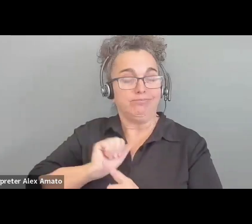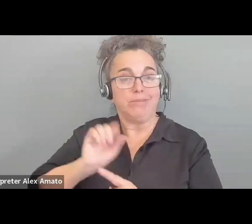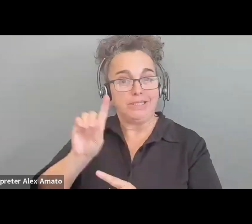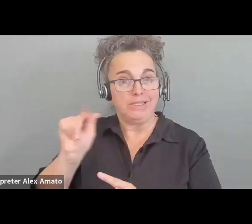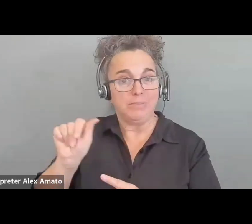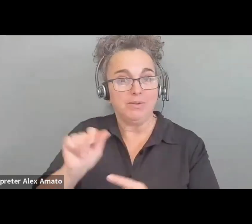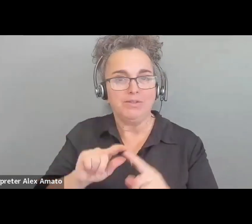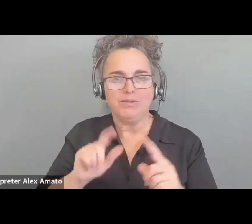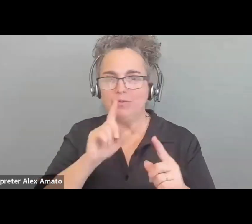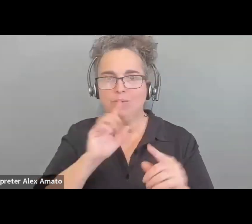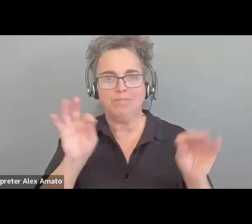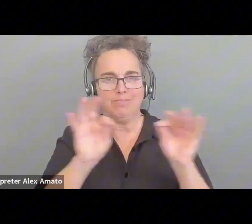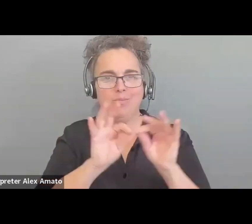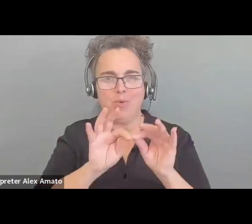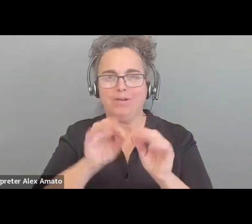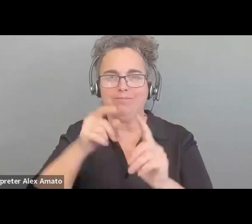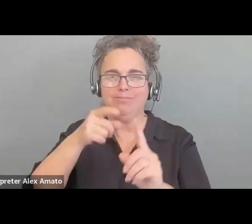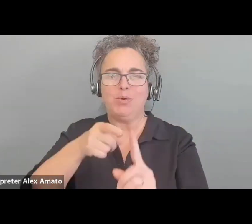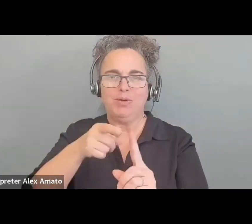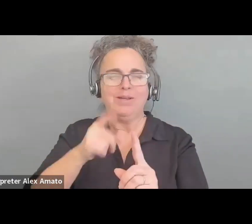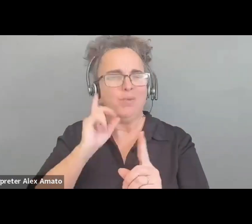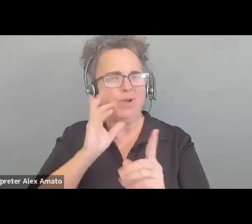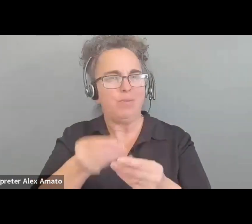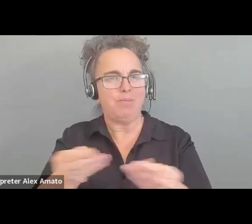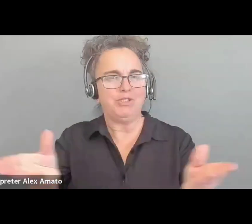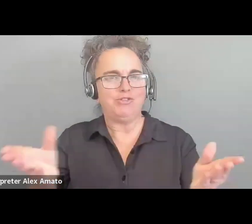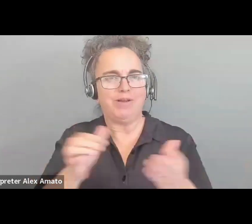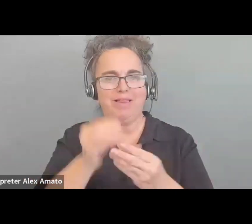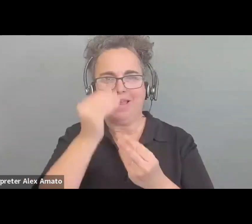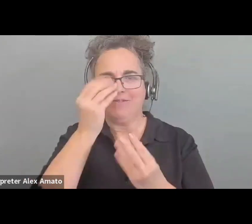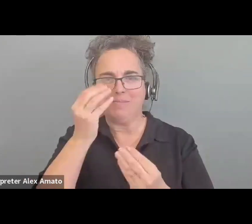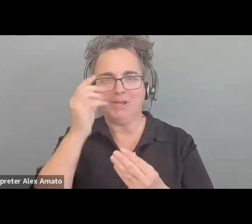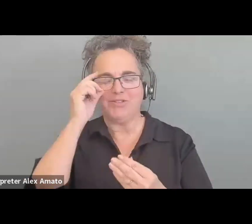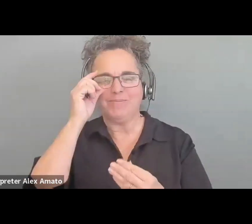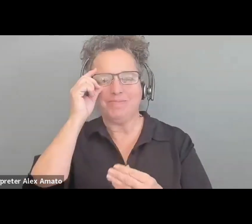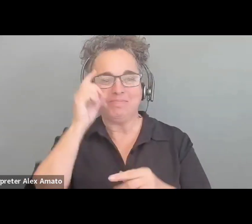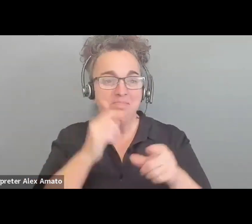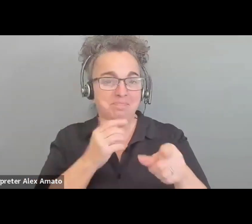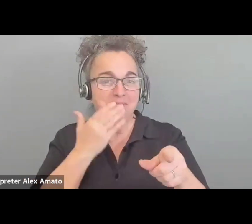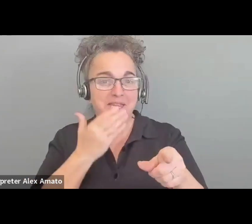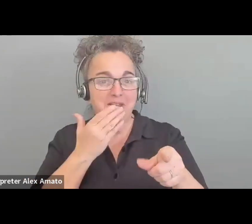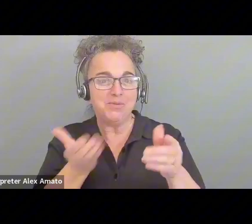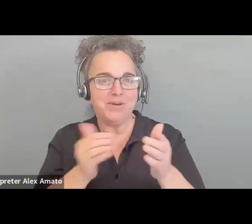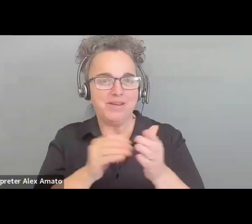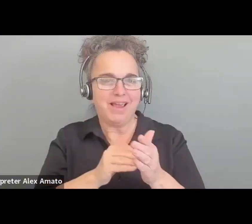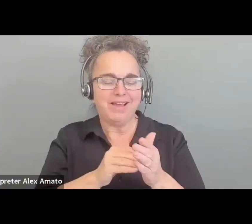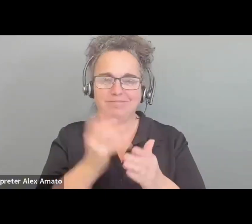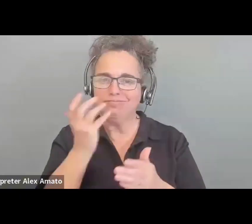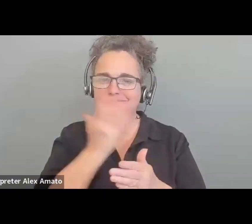and I know that we'll be, we'll be sharing that out. So, thank you again. That was so great.